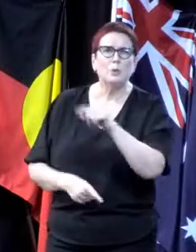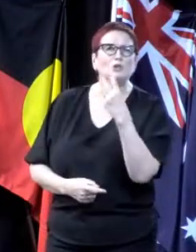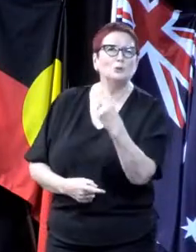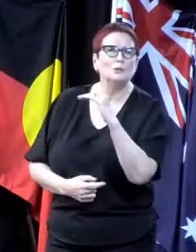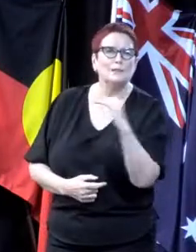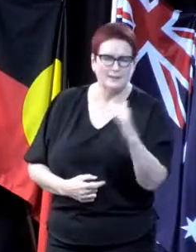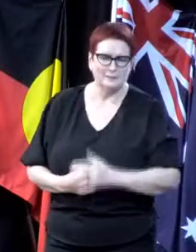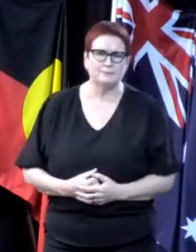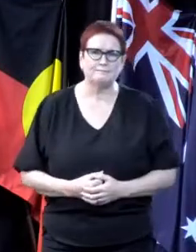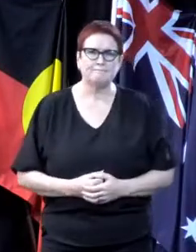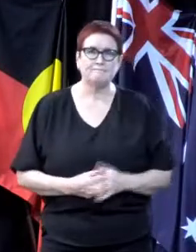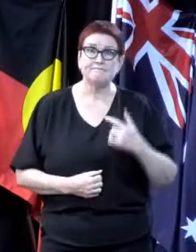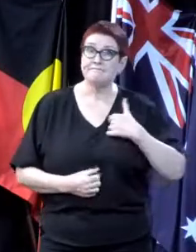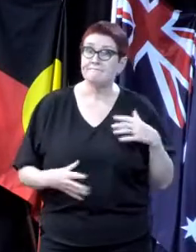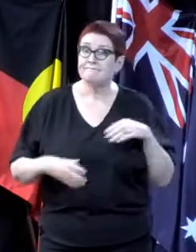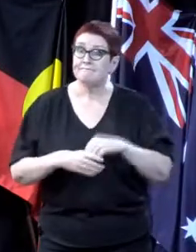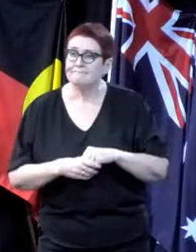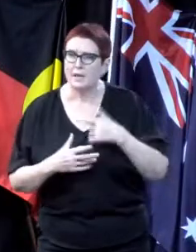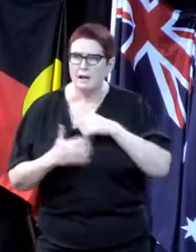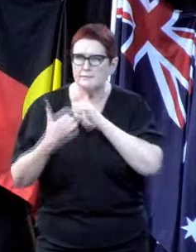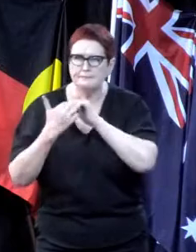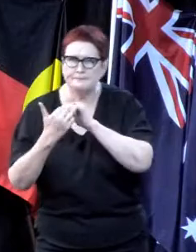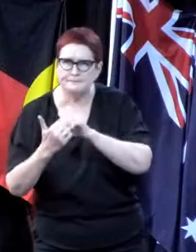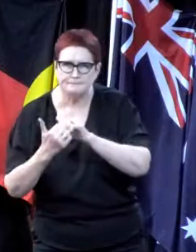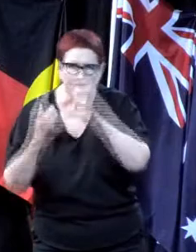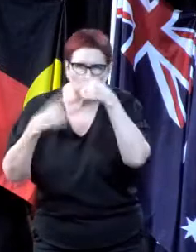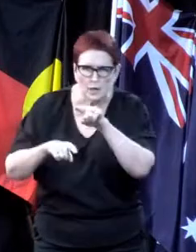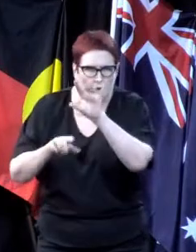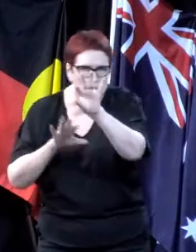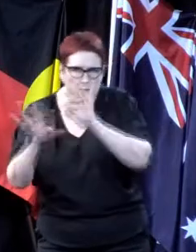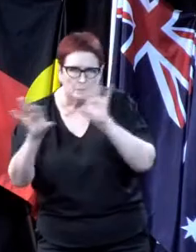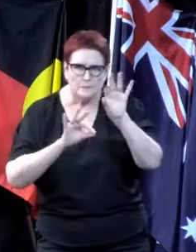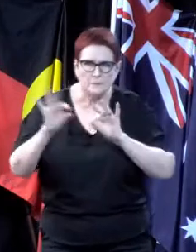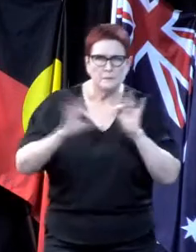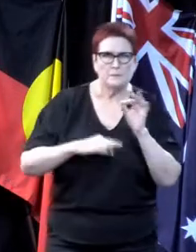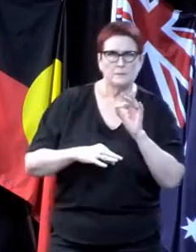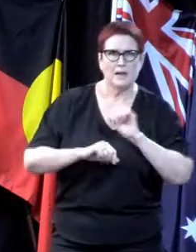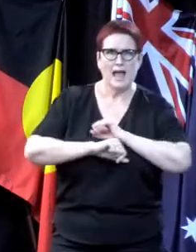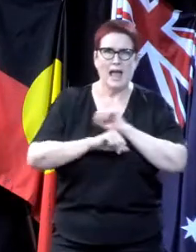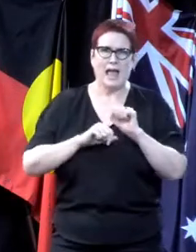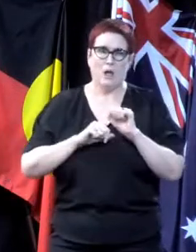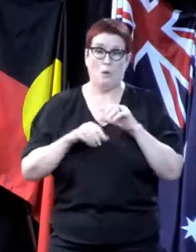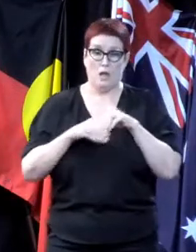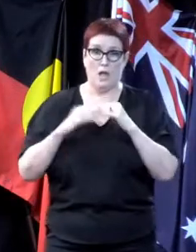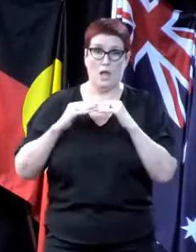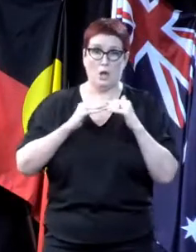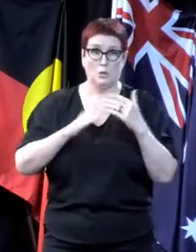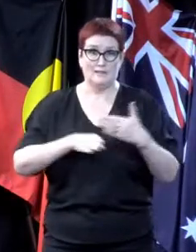My involvement was to collaboratively identify the school's inclusive practices using the rubric